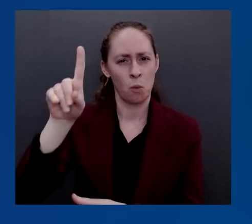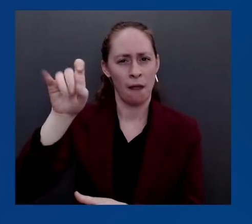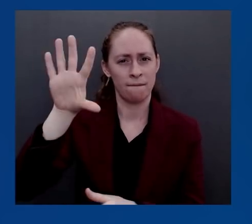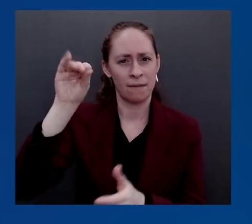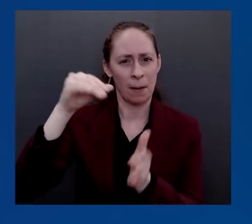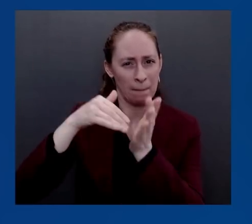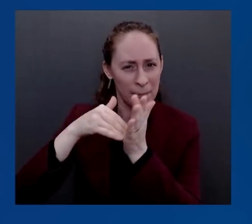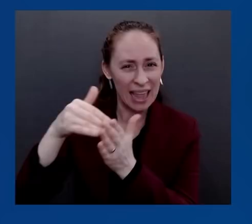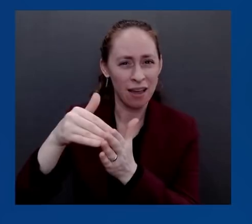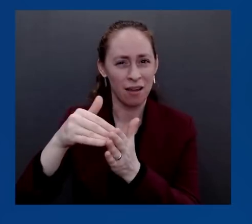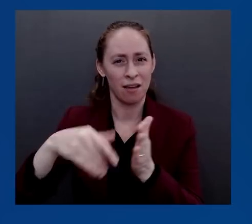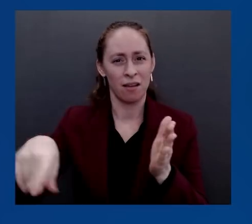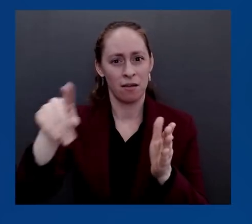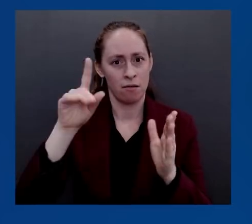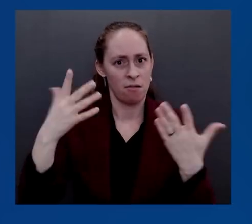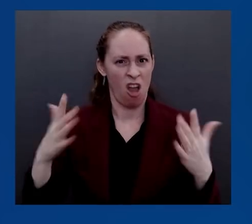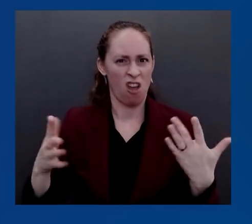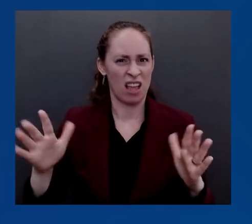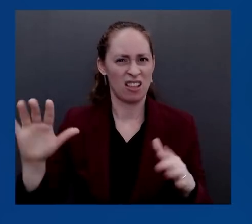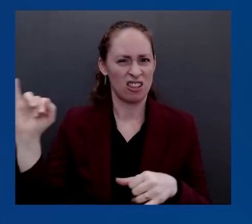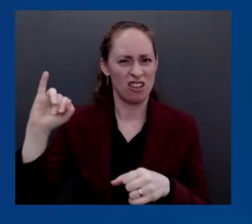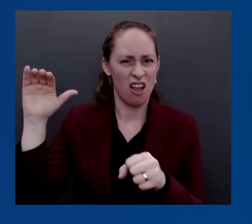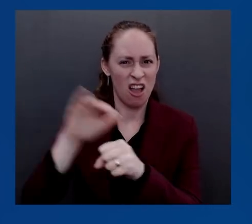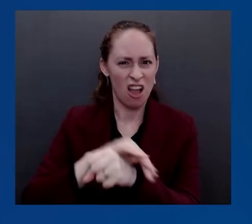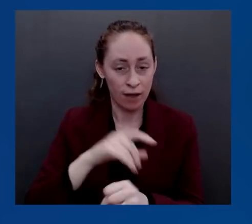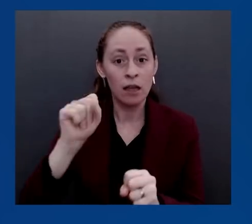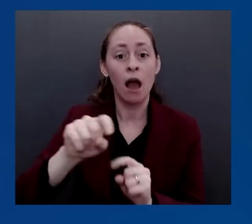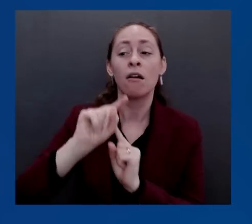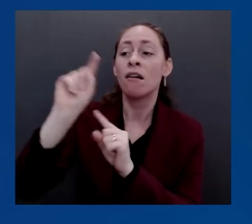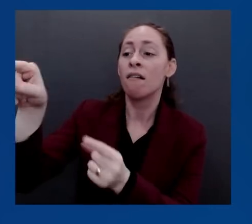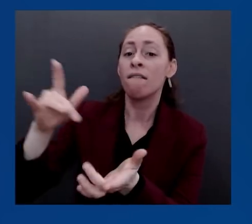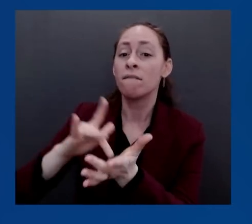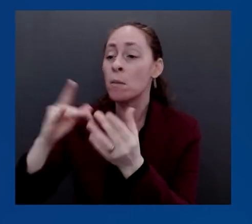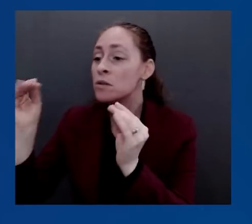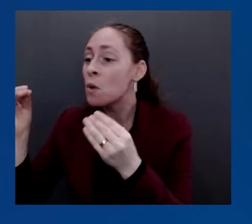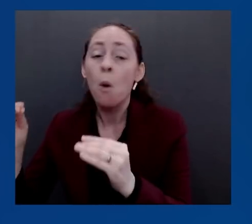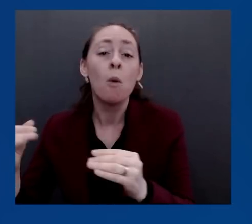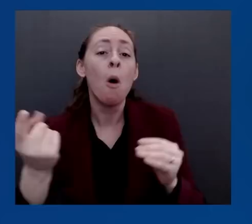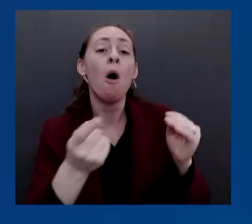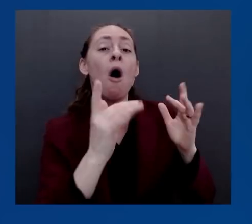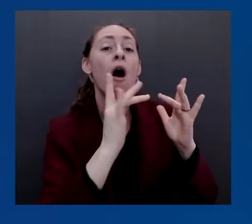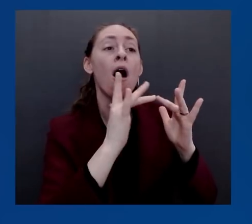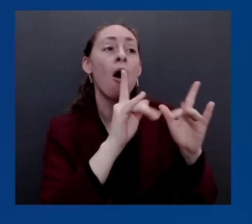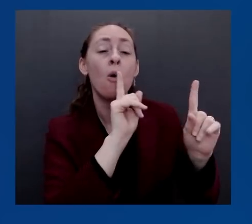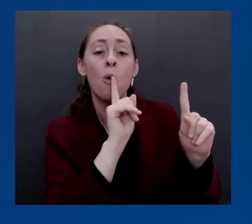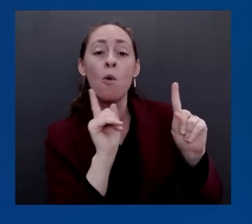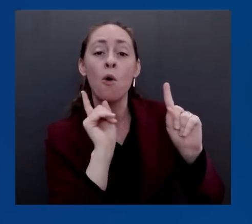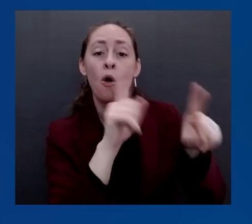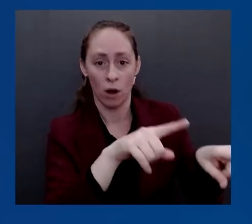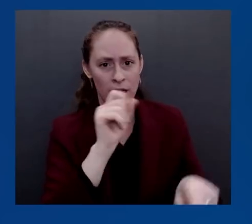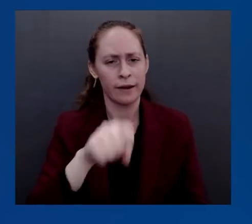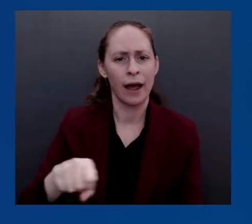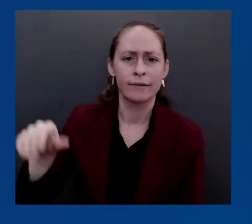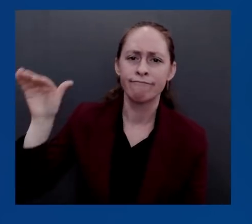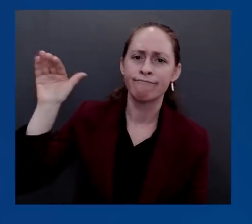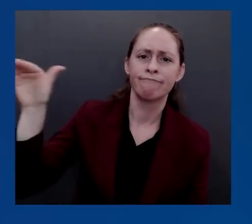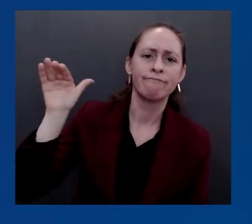and get over-the-counter tests fully covered. About 50 to 60 million people are now in insurers --